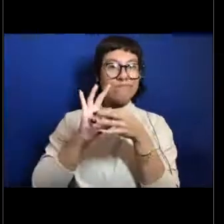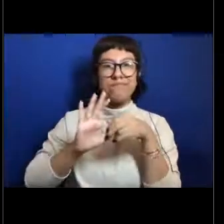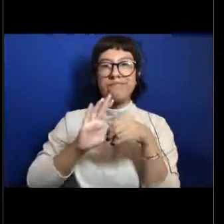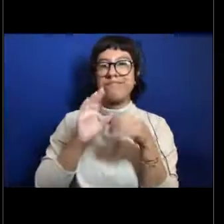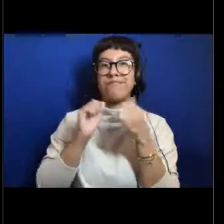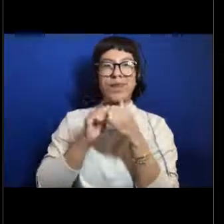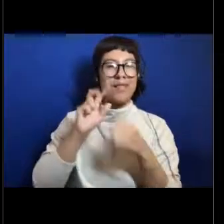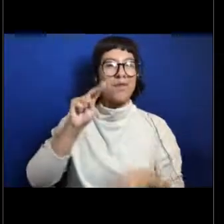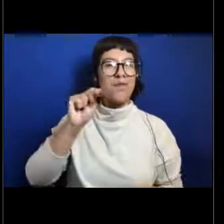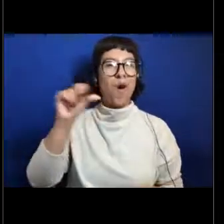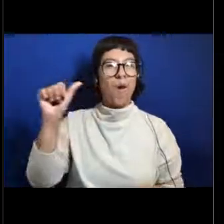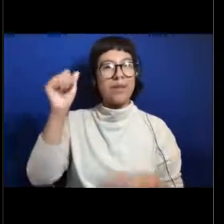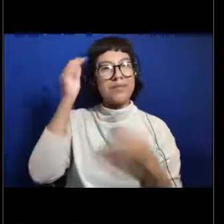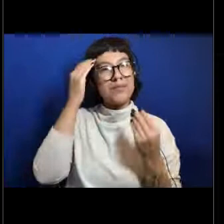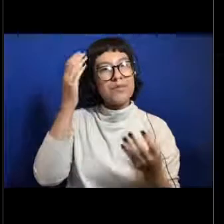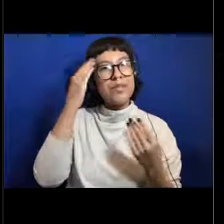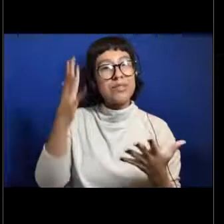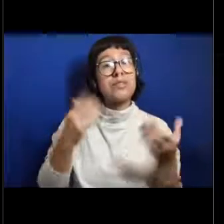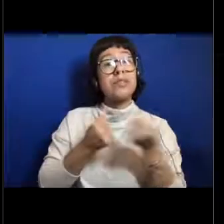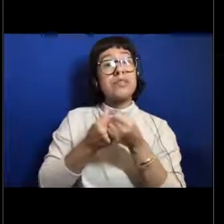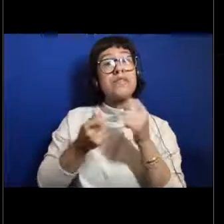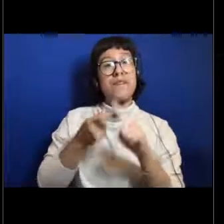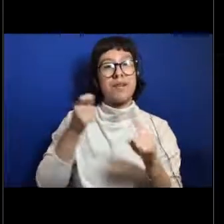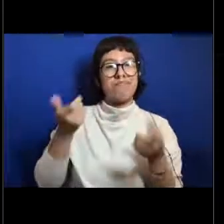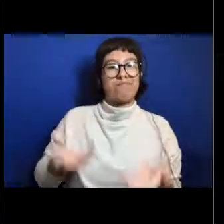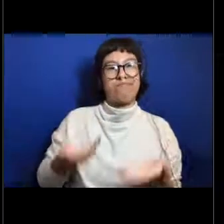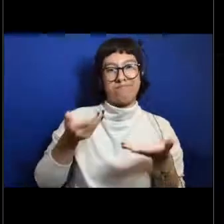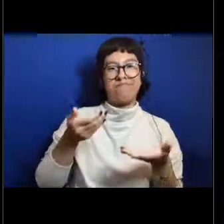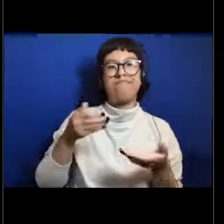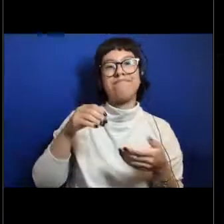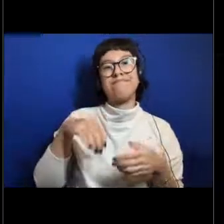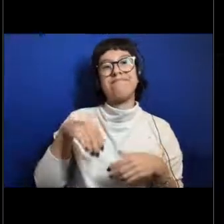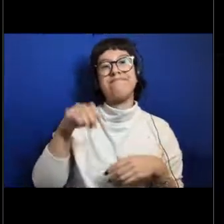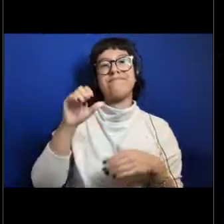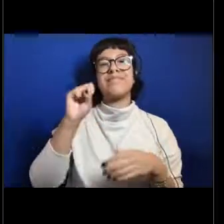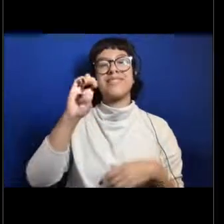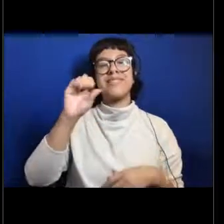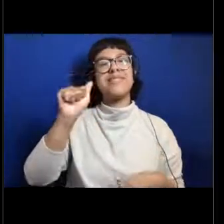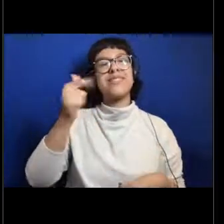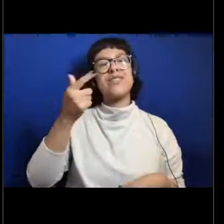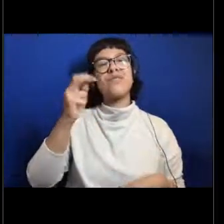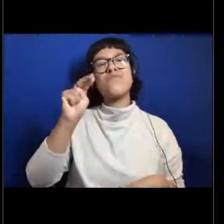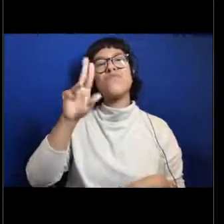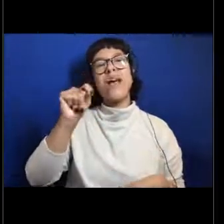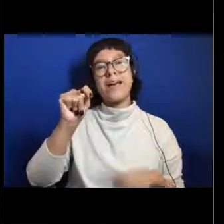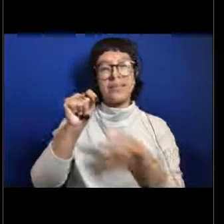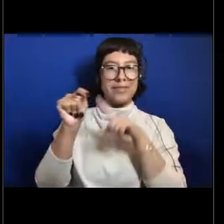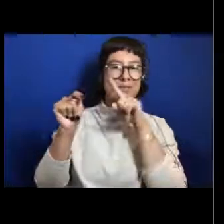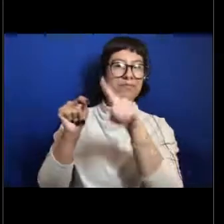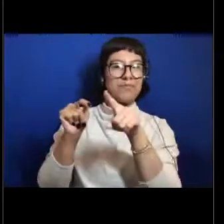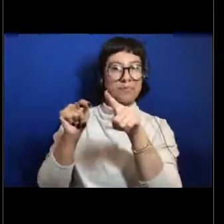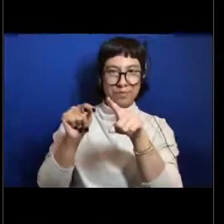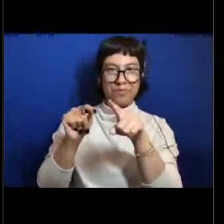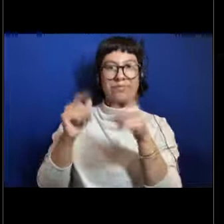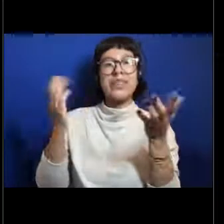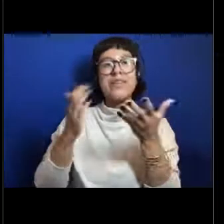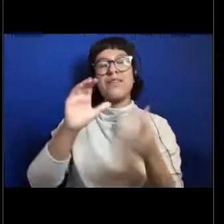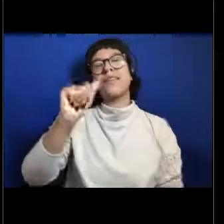It is also sponsored by Woods Hole Sea Grant, where I work, which is located at the Woods Hole Oceanographic Institution here on Cape Cod, Massachusetts.